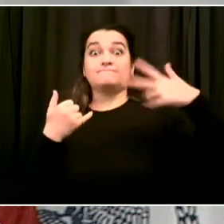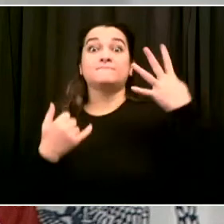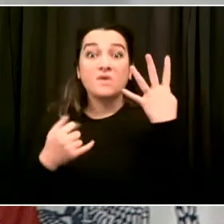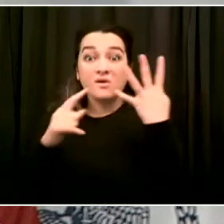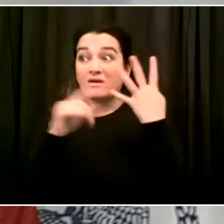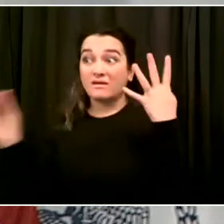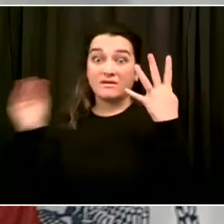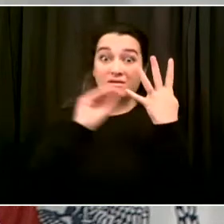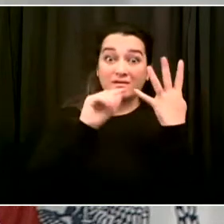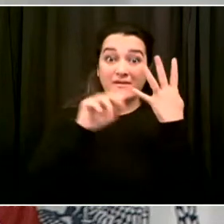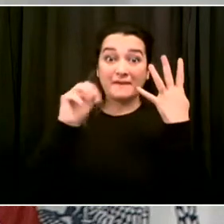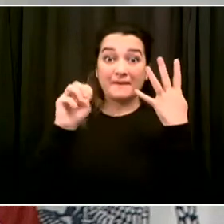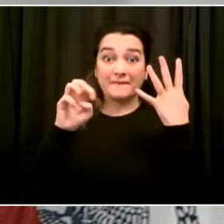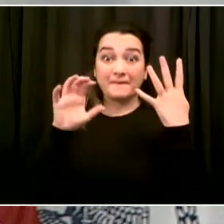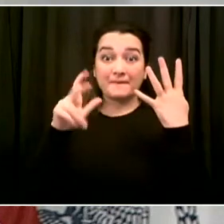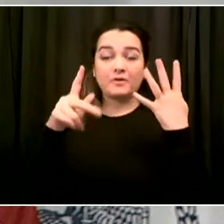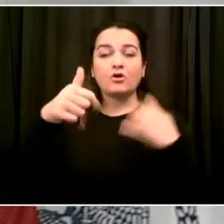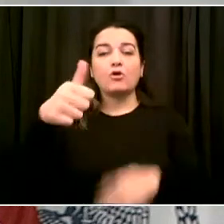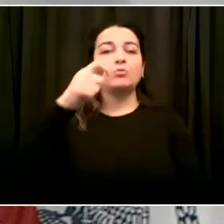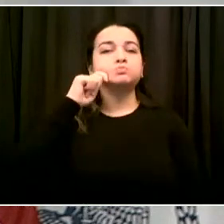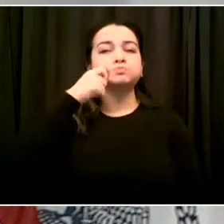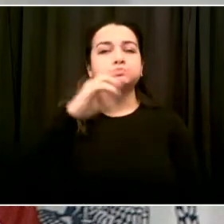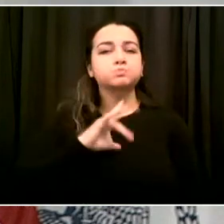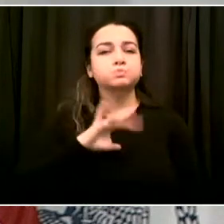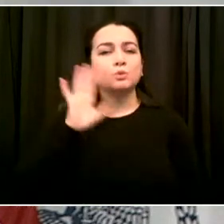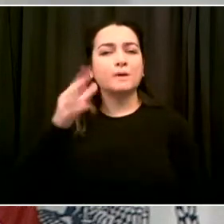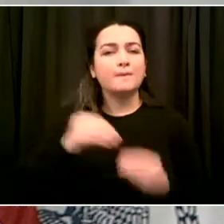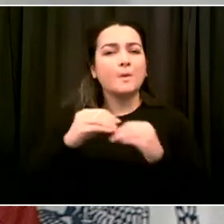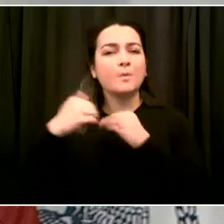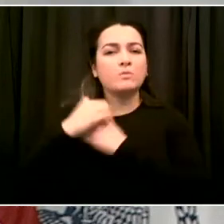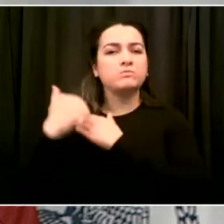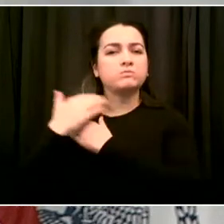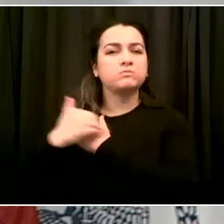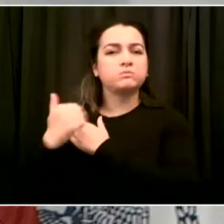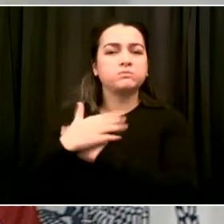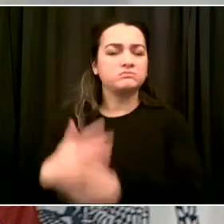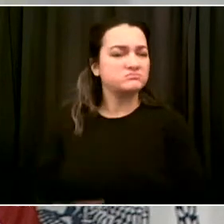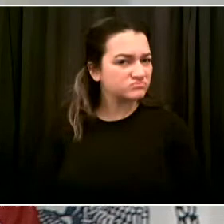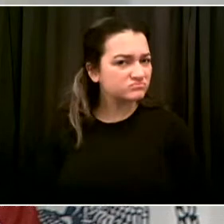LET'S INNOVATE THE NEW WAYS, GET THAT SUPPLY INTO NEW YORK